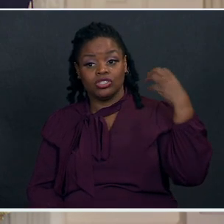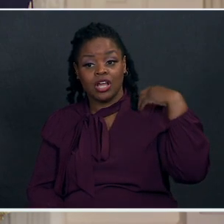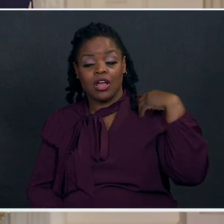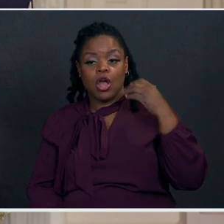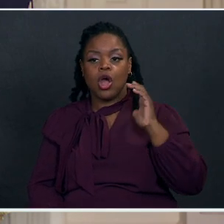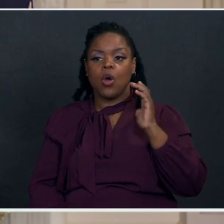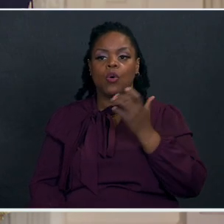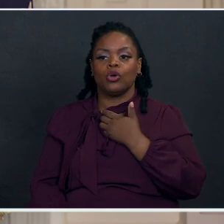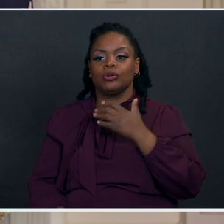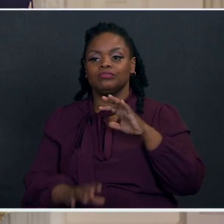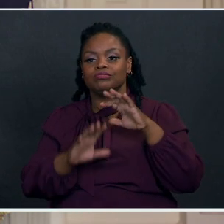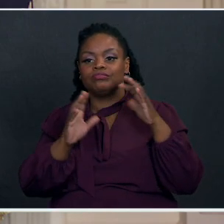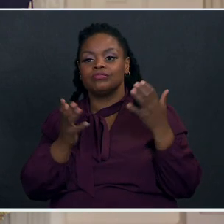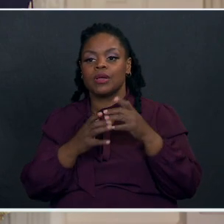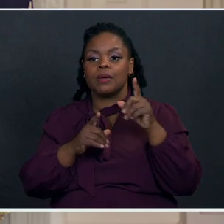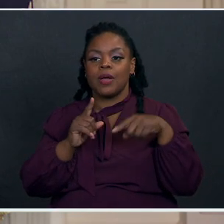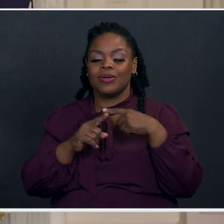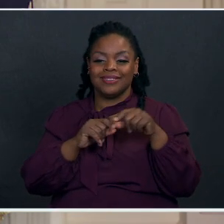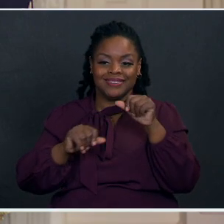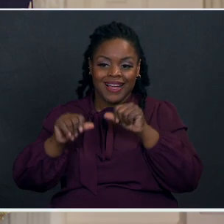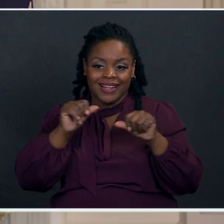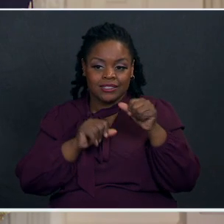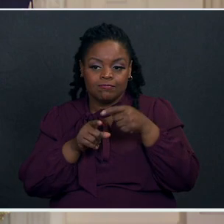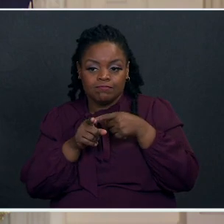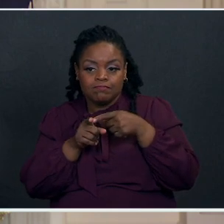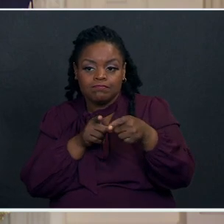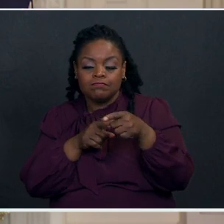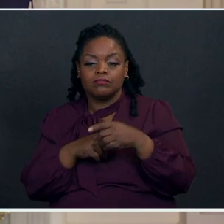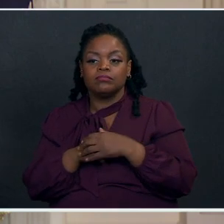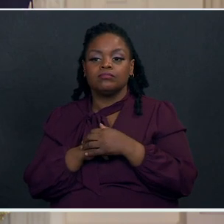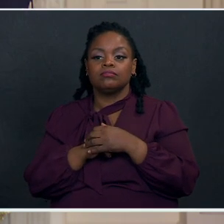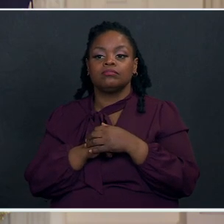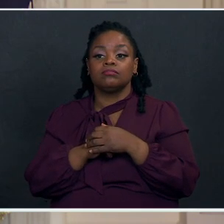that President Eisenhower started six weeks after the launch of Sputnik.